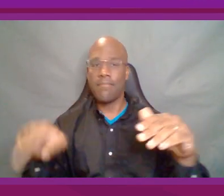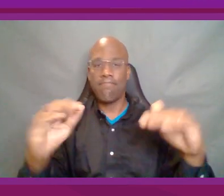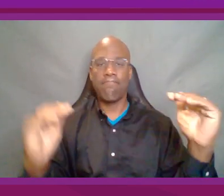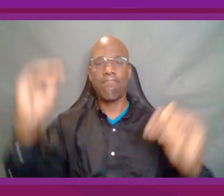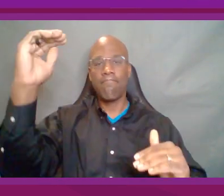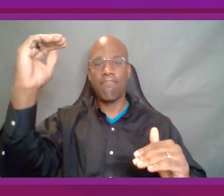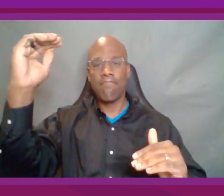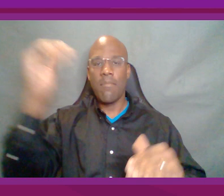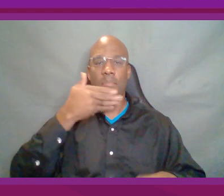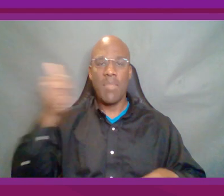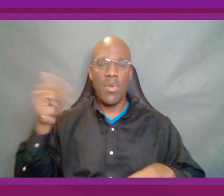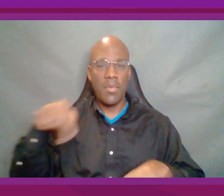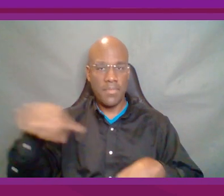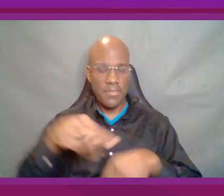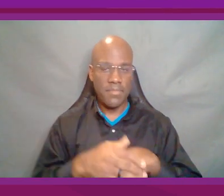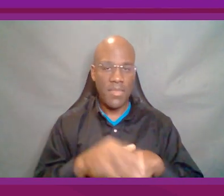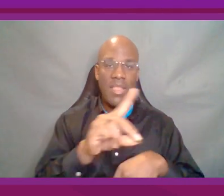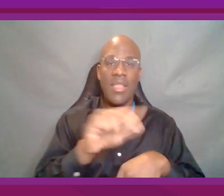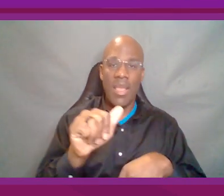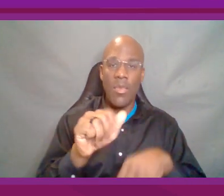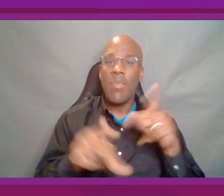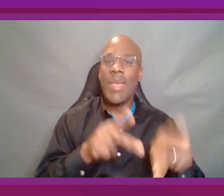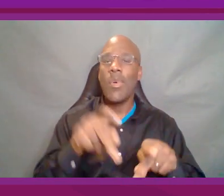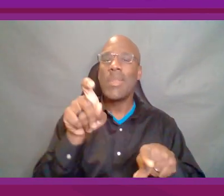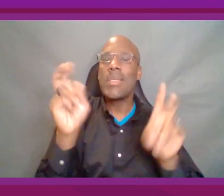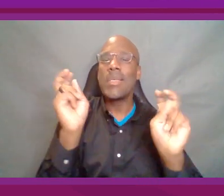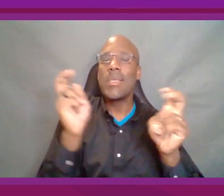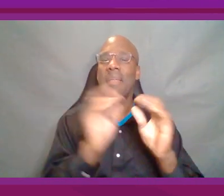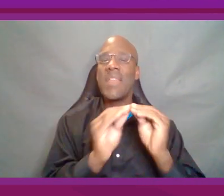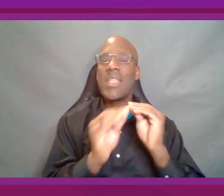rooted in the assumption that disabled people require quote-unquote "fixing" and that people